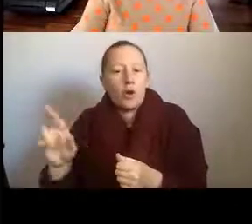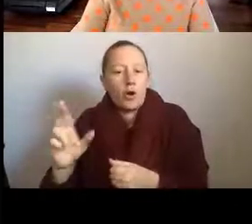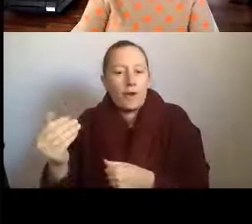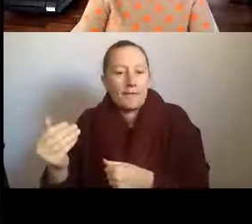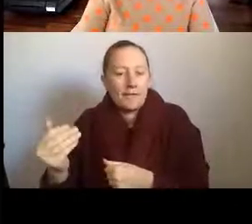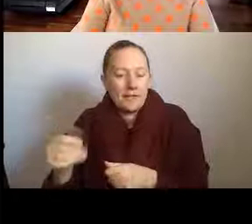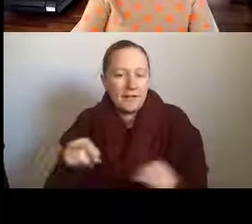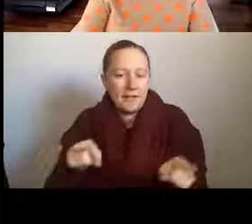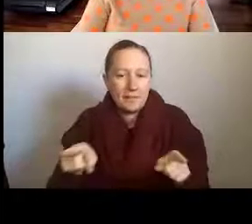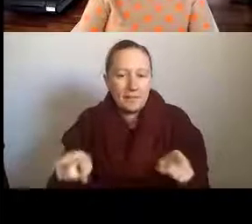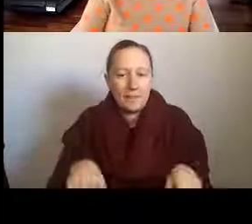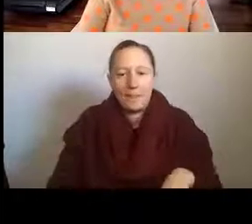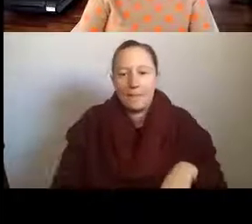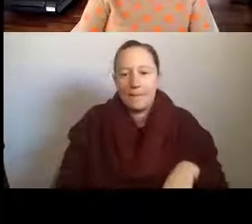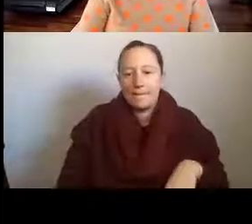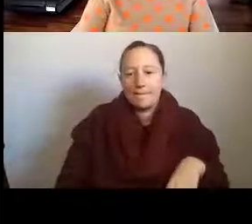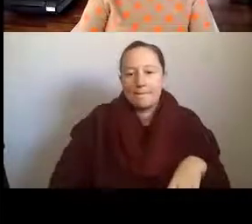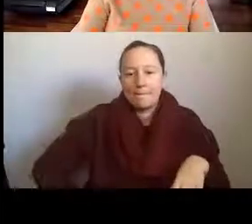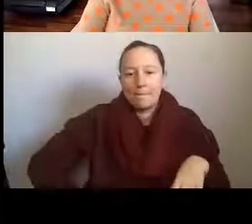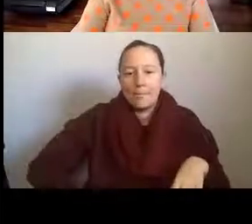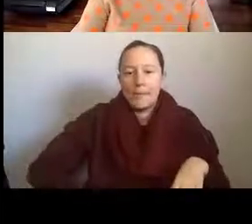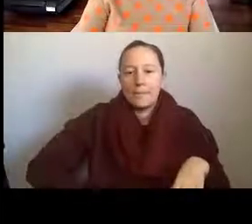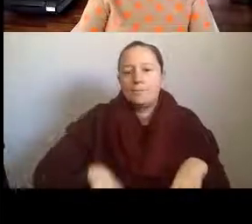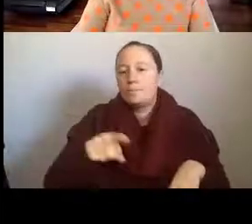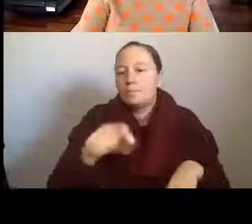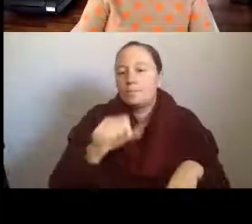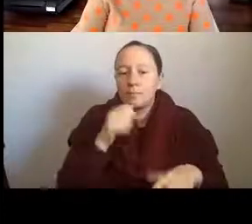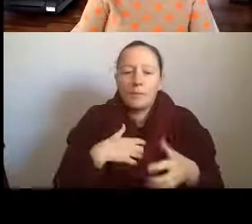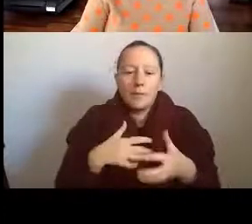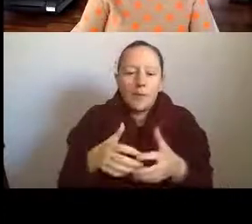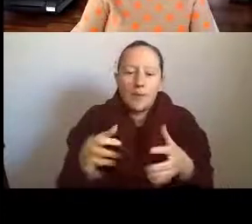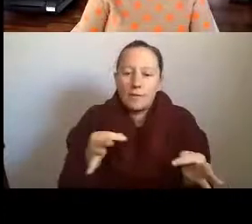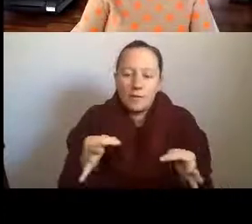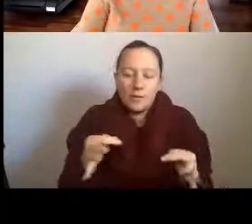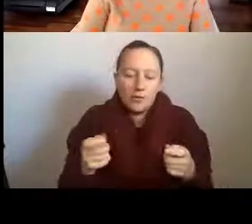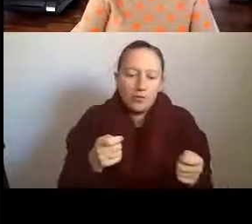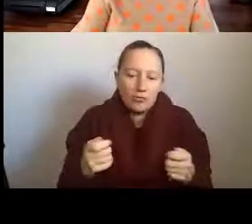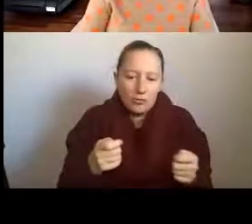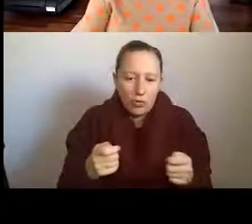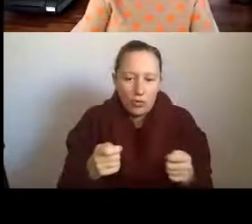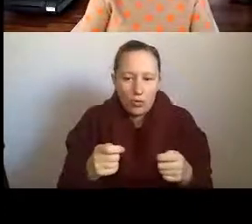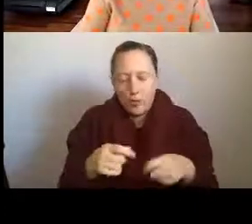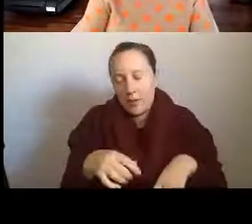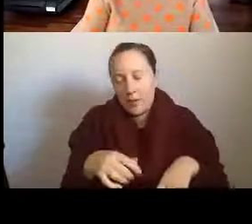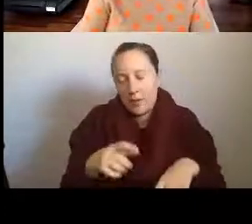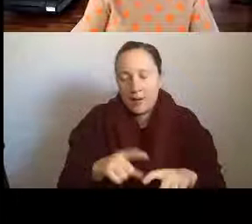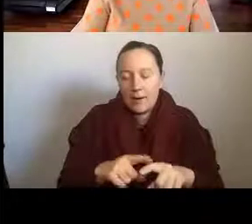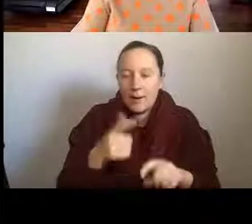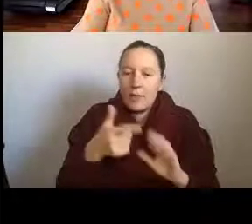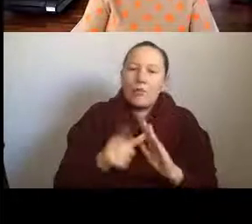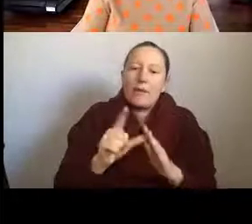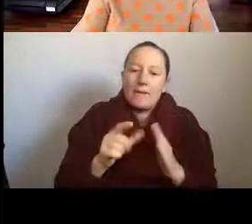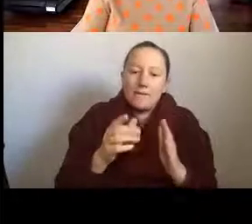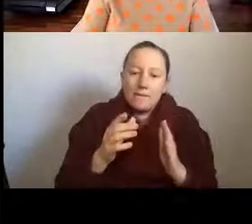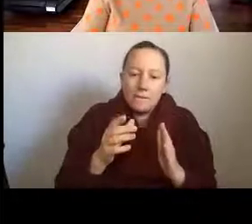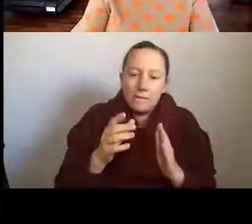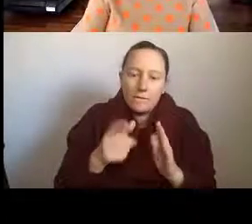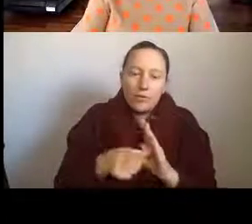You won't really have control over this, as a PI, and either way, the reviewers are going to be looking at those review criteria